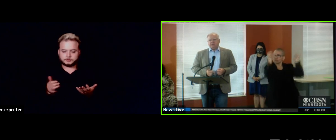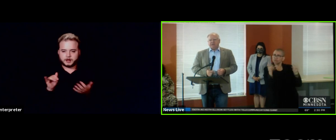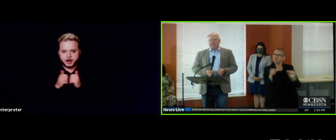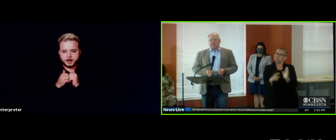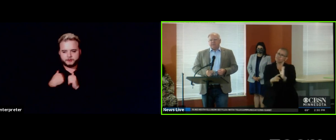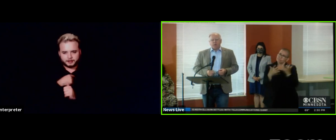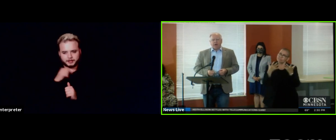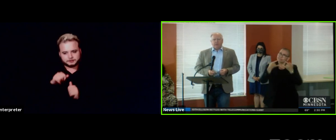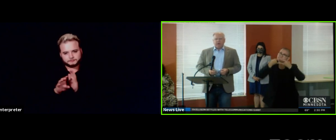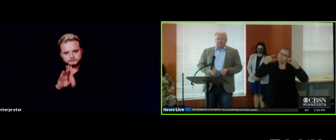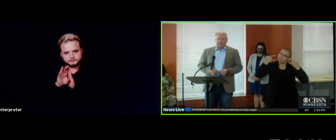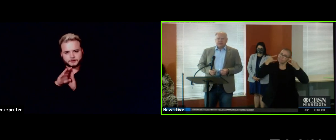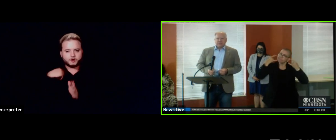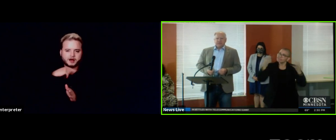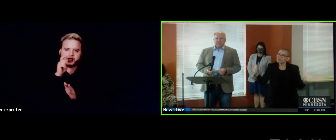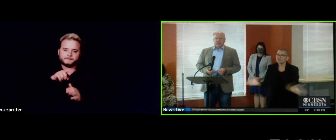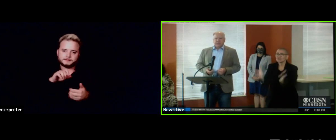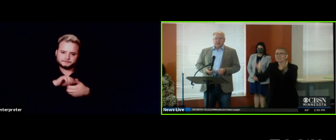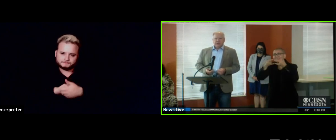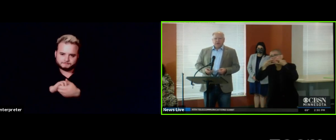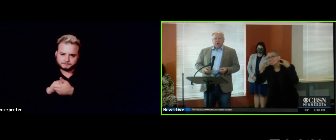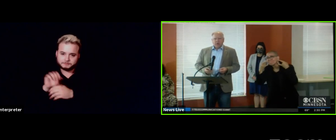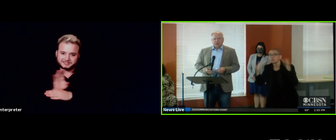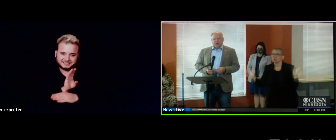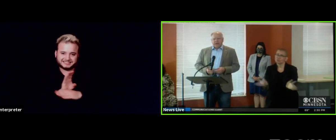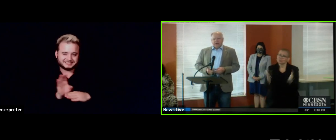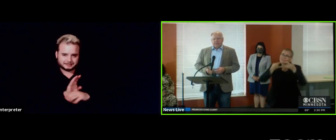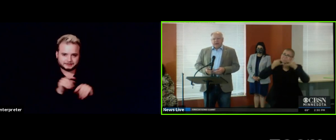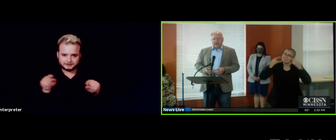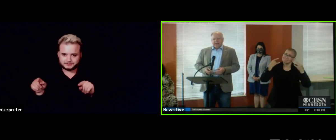I've said before we are seriously considering doing this. We're trying to get buy-in. I